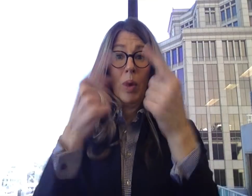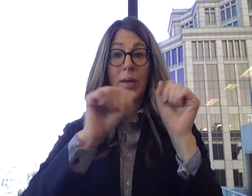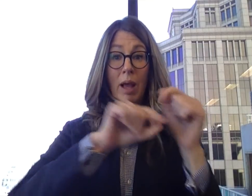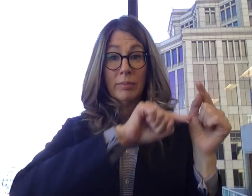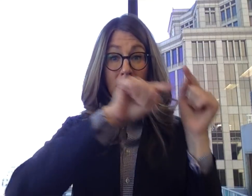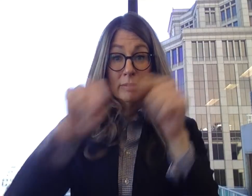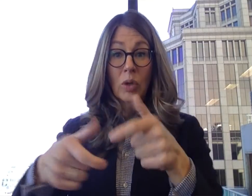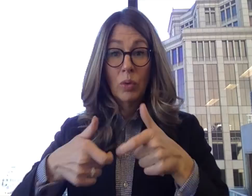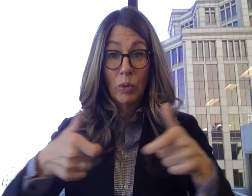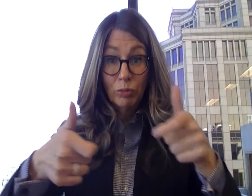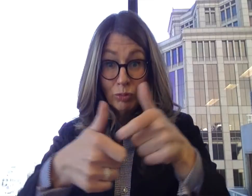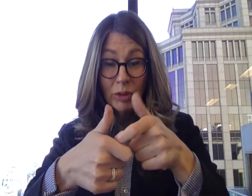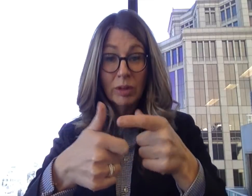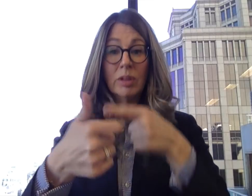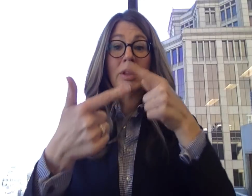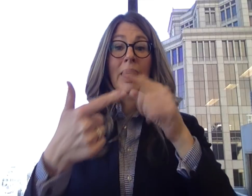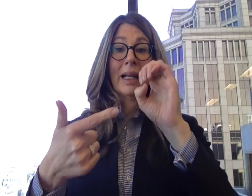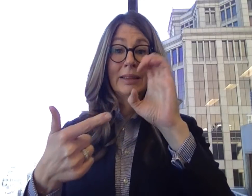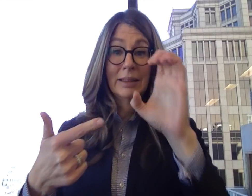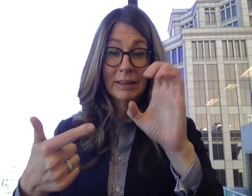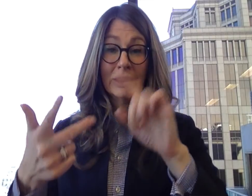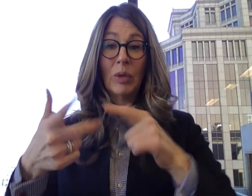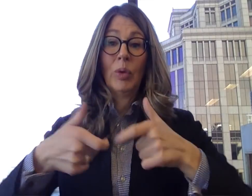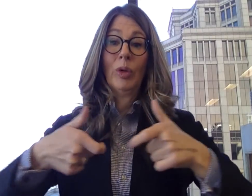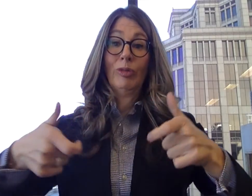to afford sending delegates to Congress